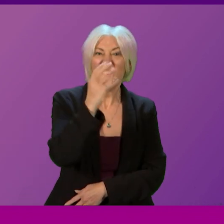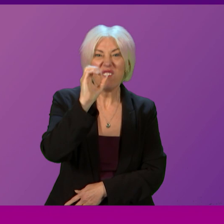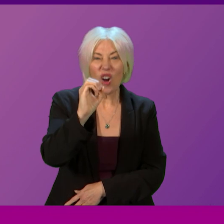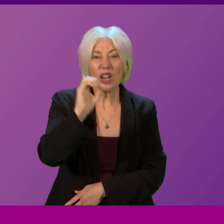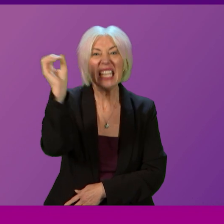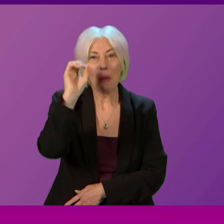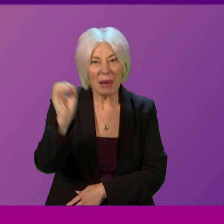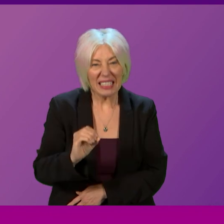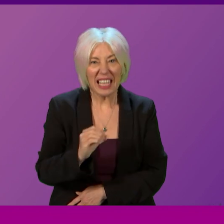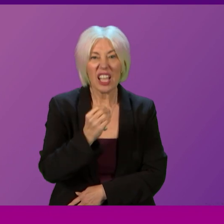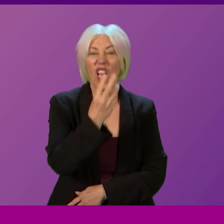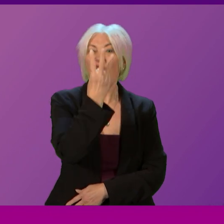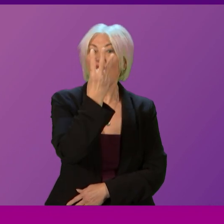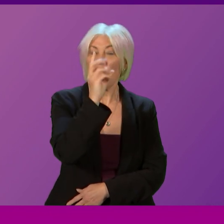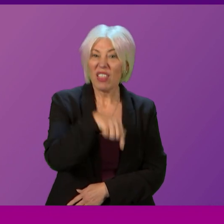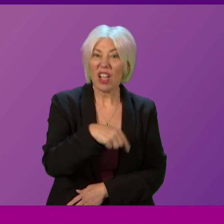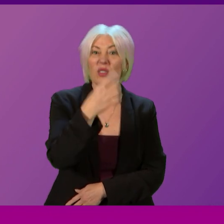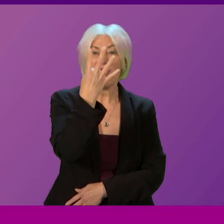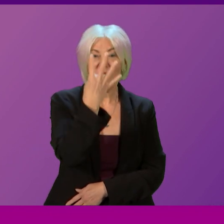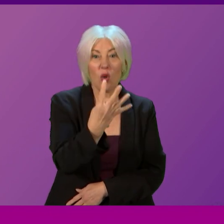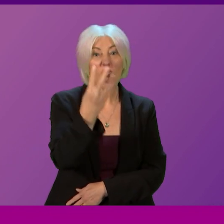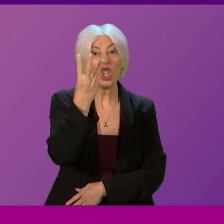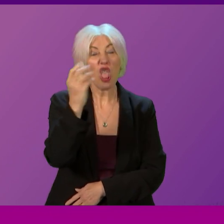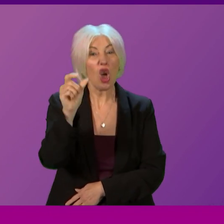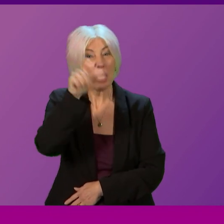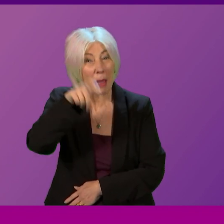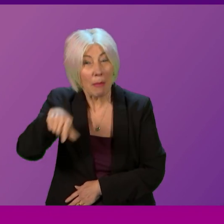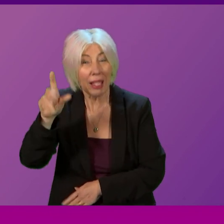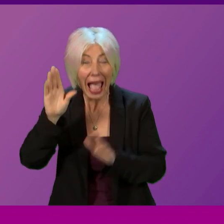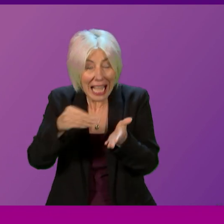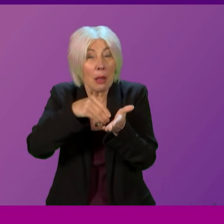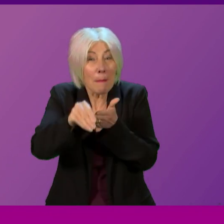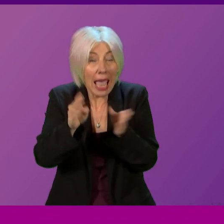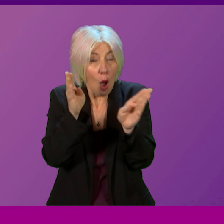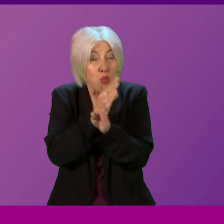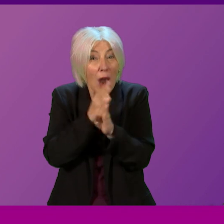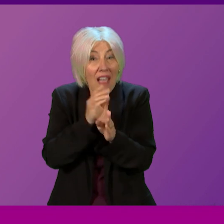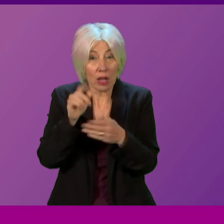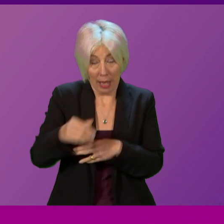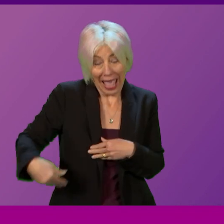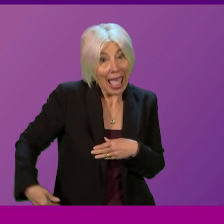Some 3,430 people paid to get a hip or knee replacement privately.